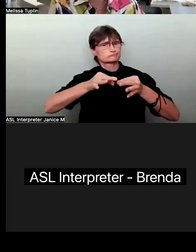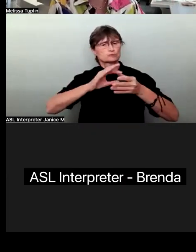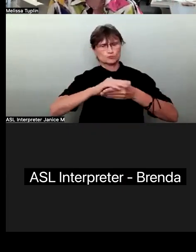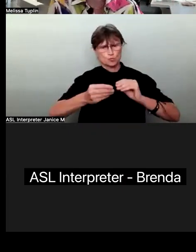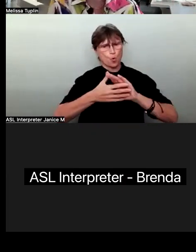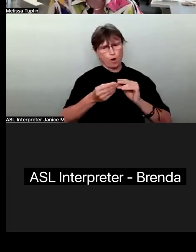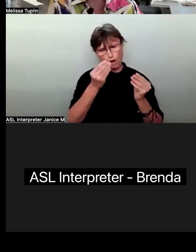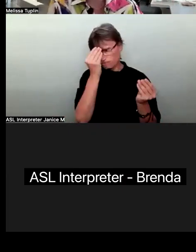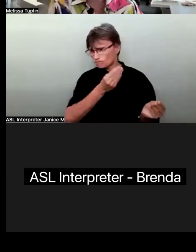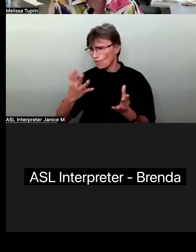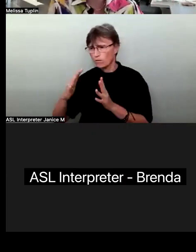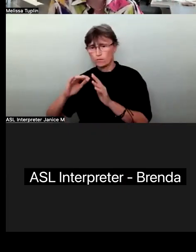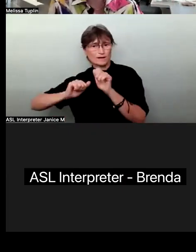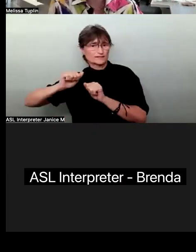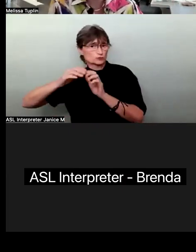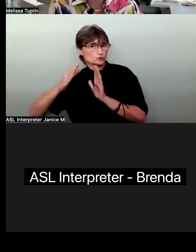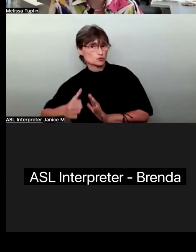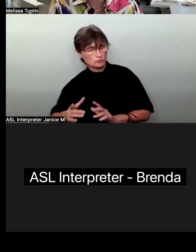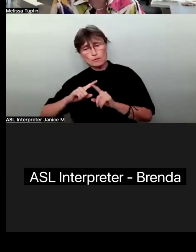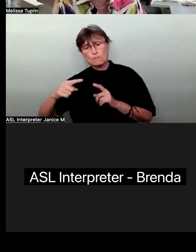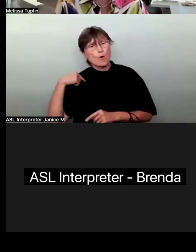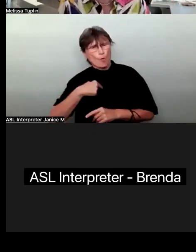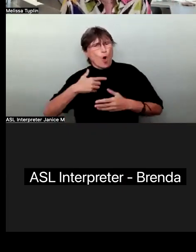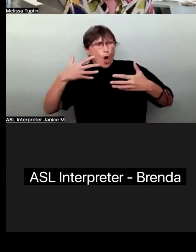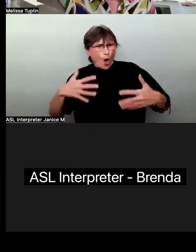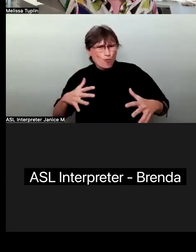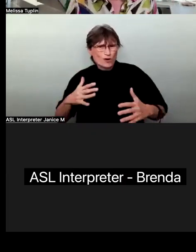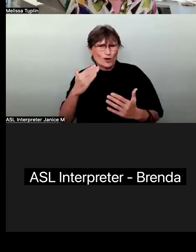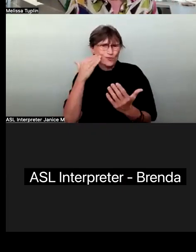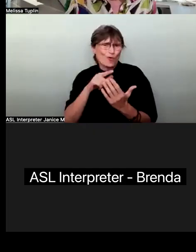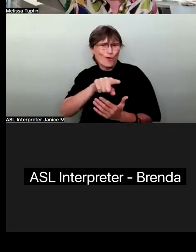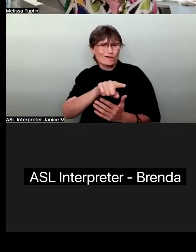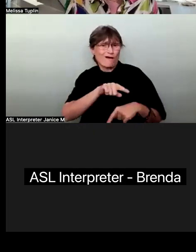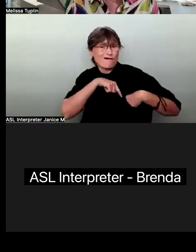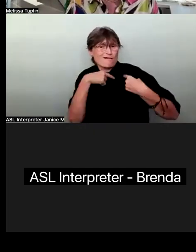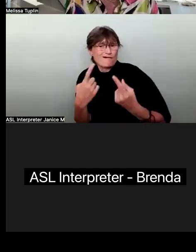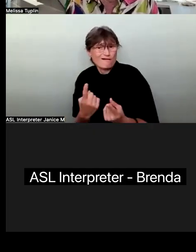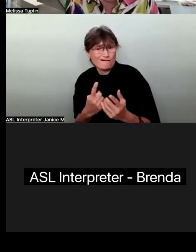information already provided across the application to assess these considerations.